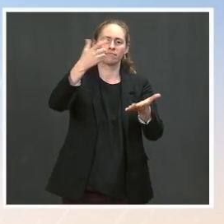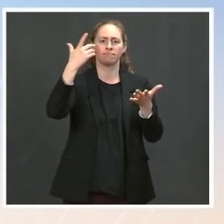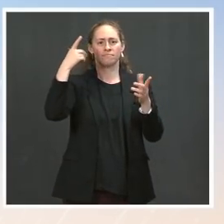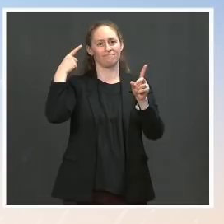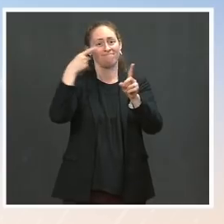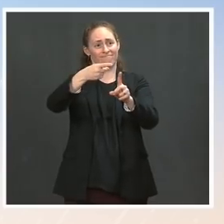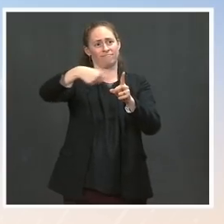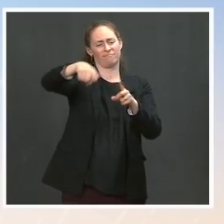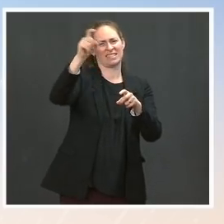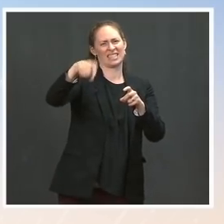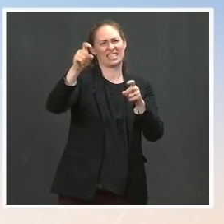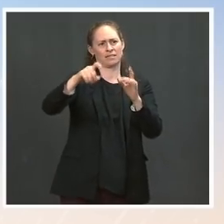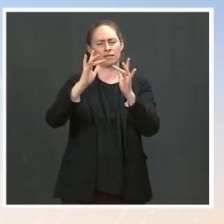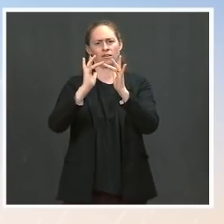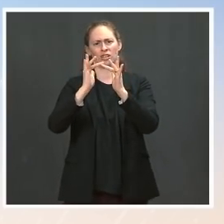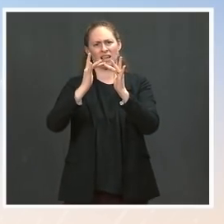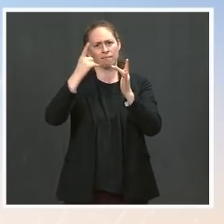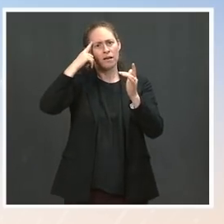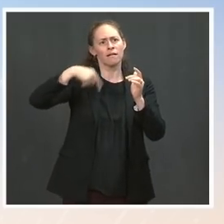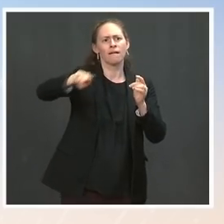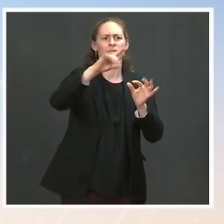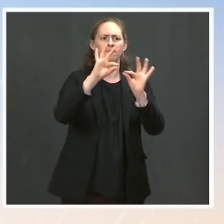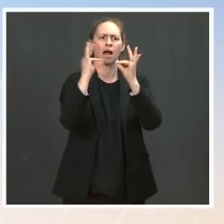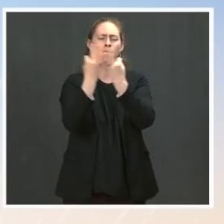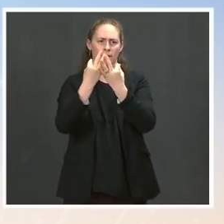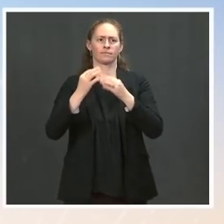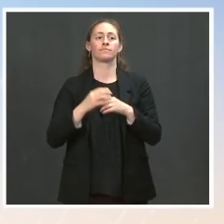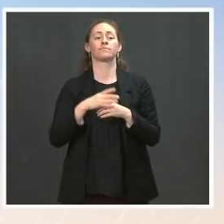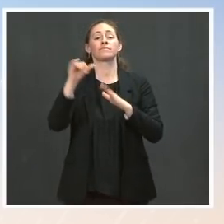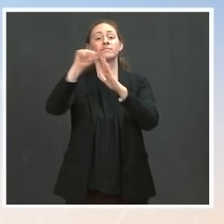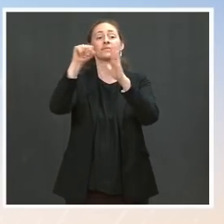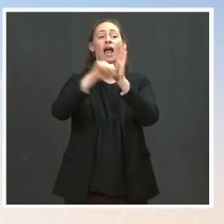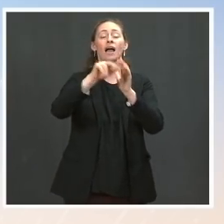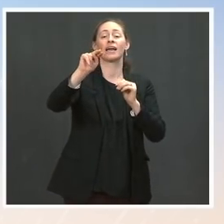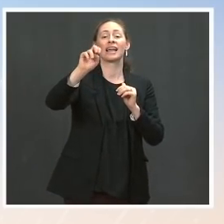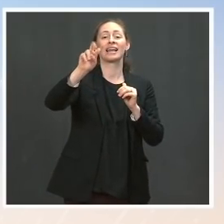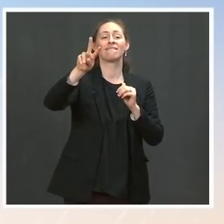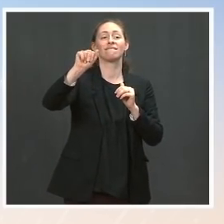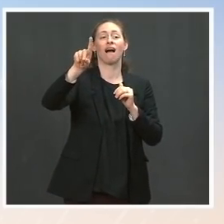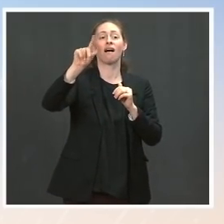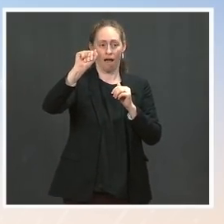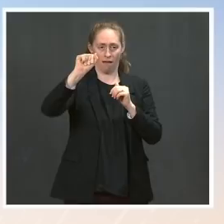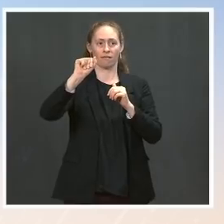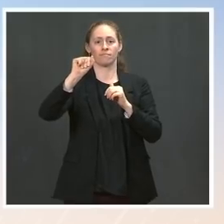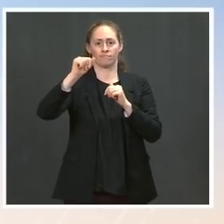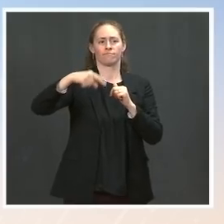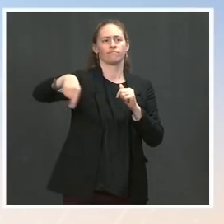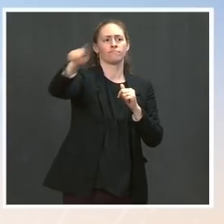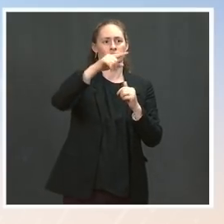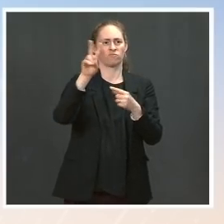And in Nevada, finally, 243,000 renters spend more than 30 percent of their income on rent --